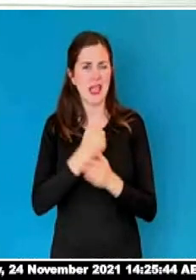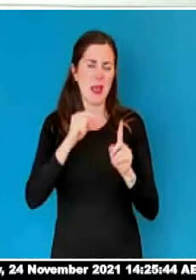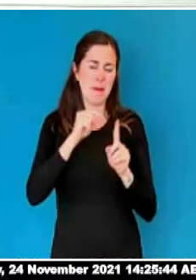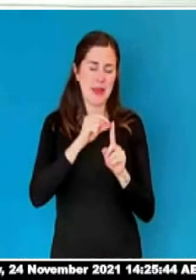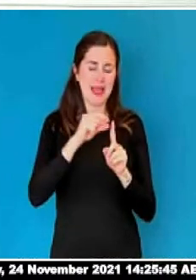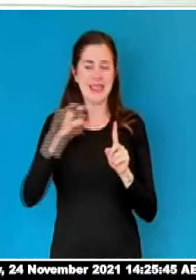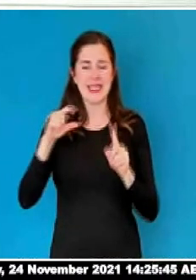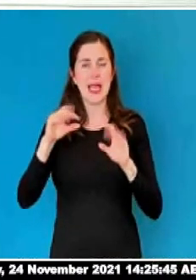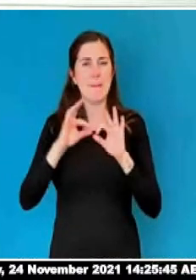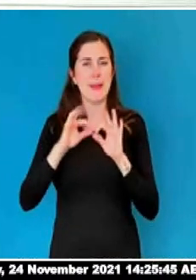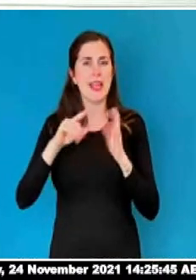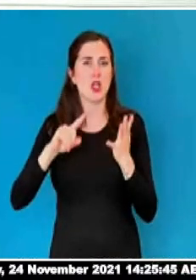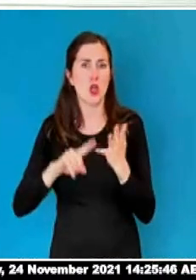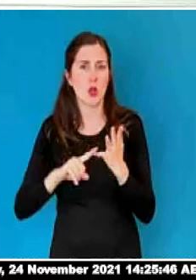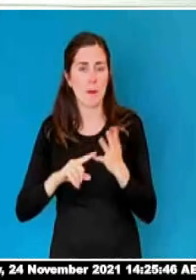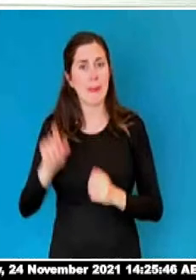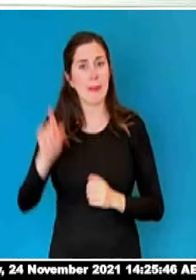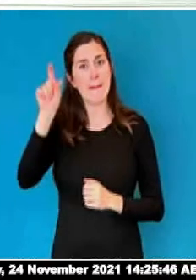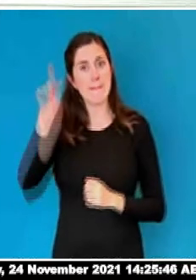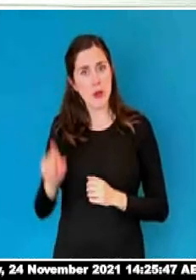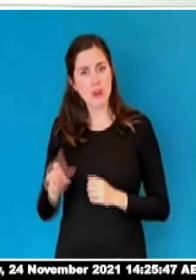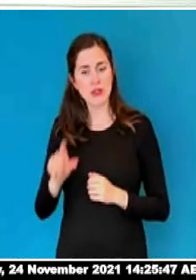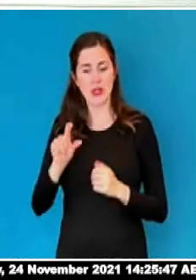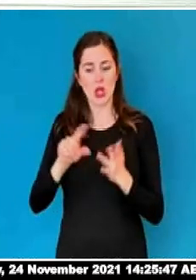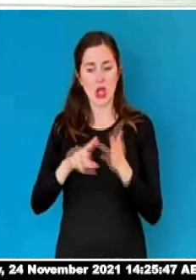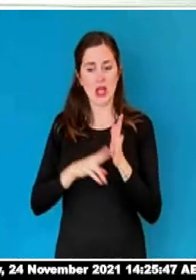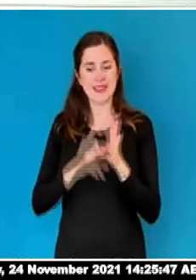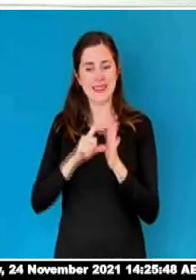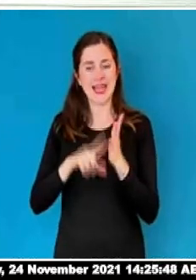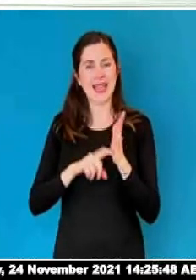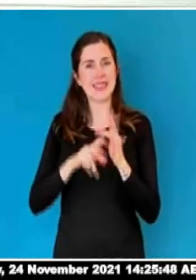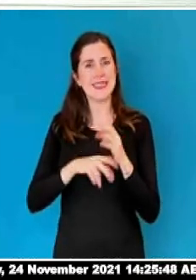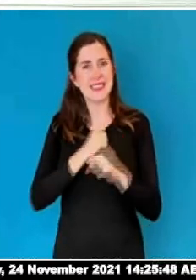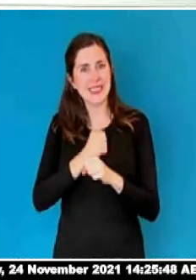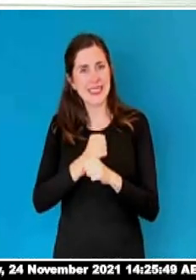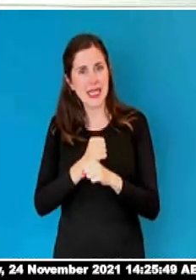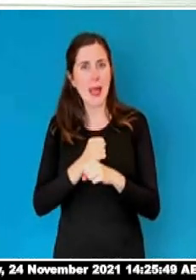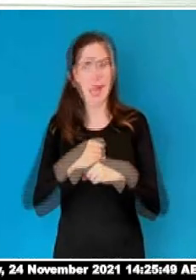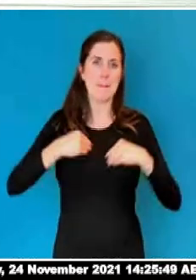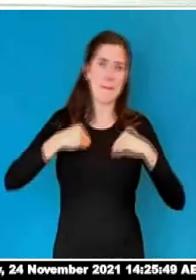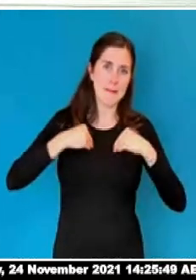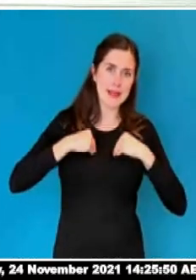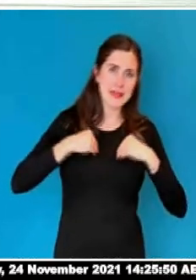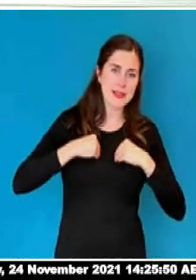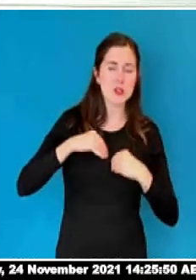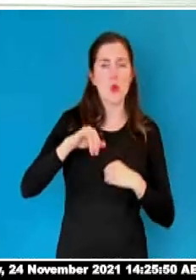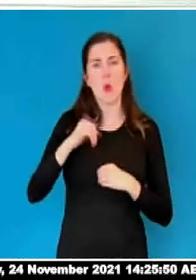pardon, person conducting a business or undertaking or, for ease of reference, an